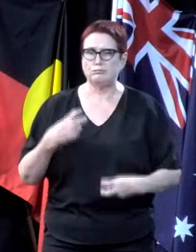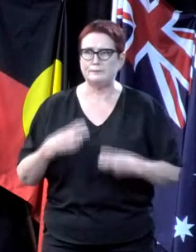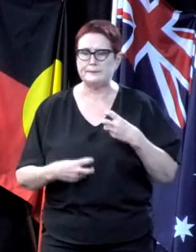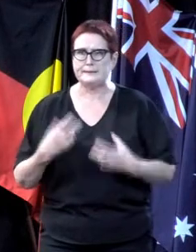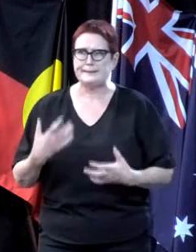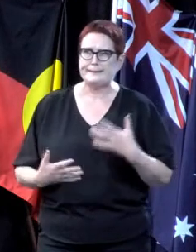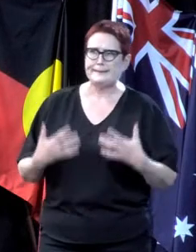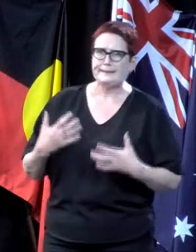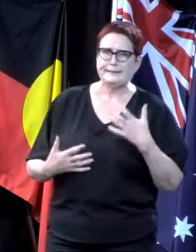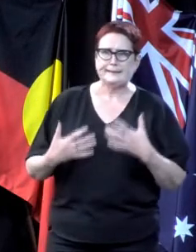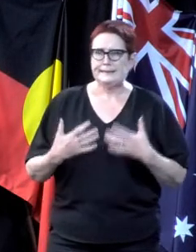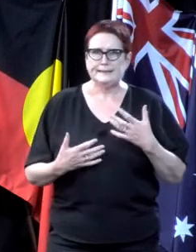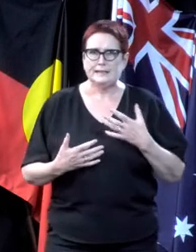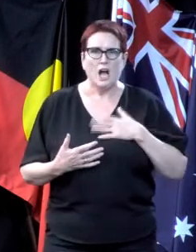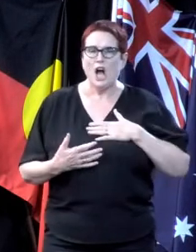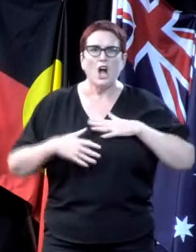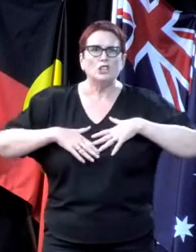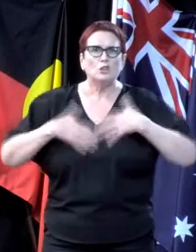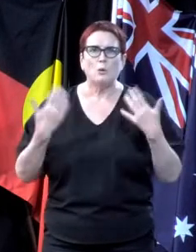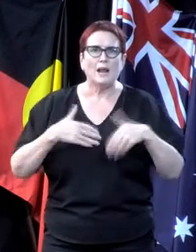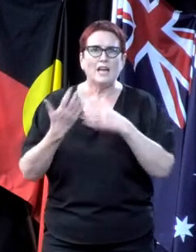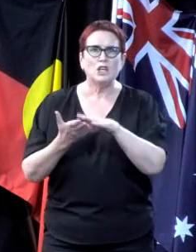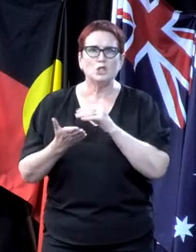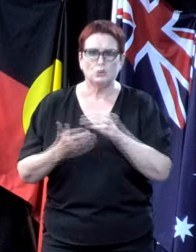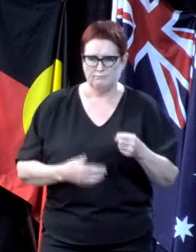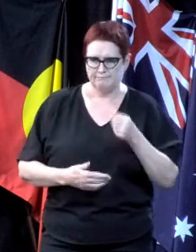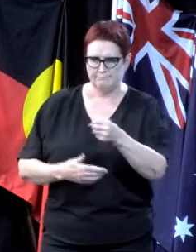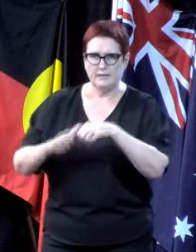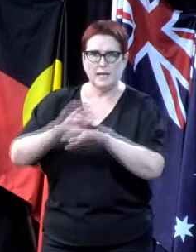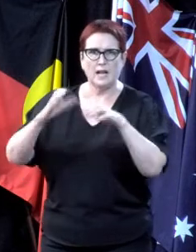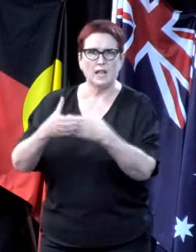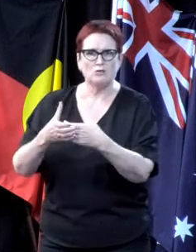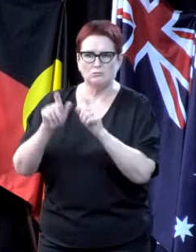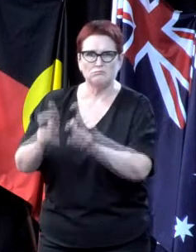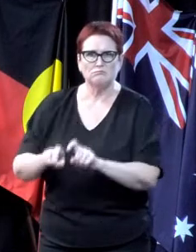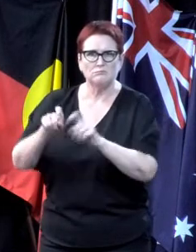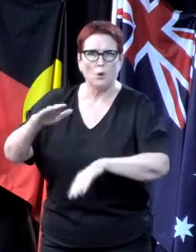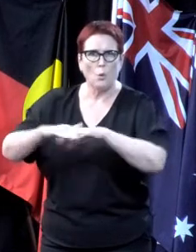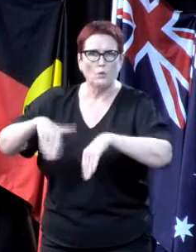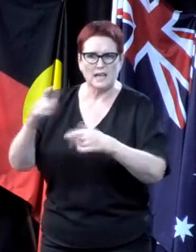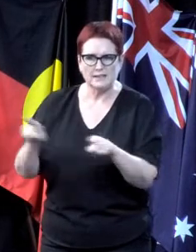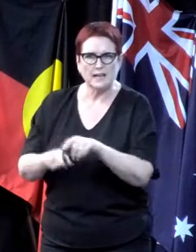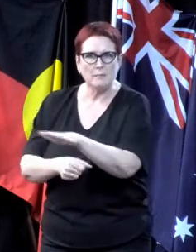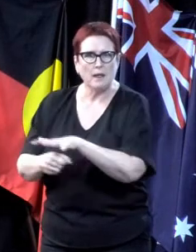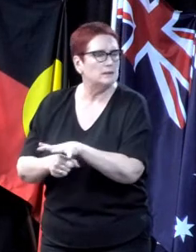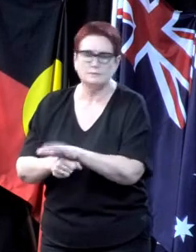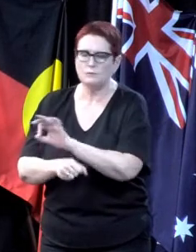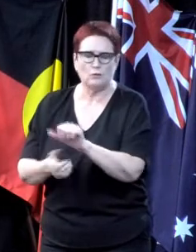refuse to have a student placed in a classroom and stays in the classroom all day because that’s not the general norm of what happens in a secondary school.